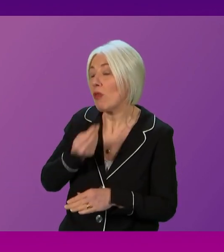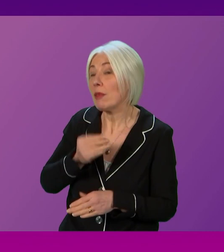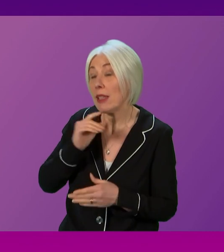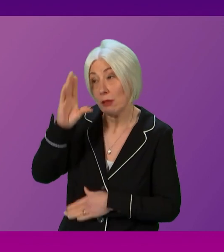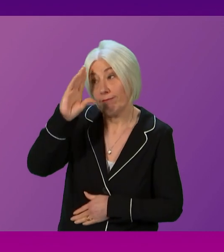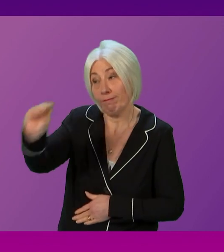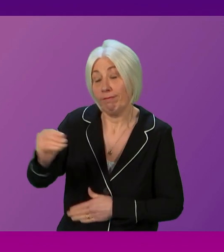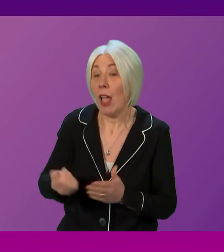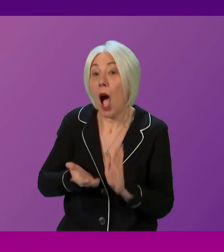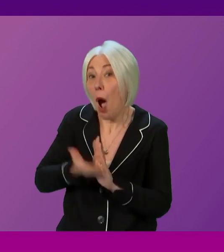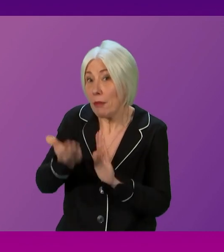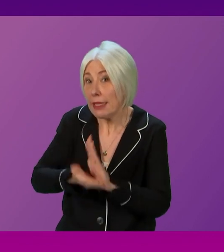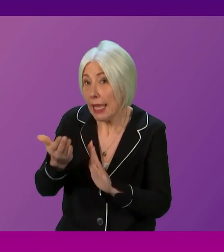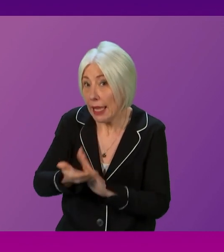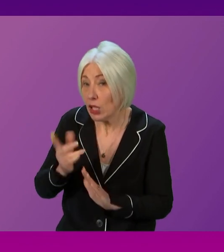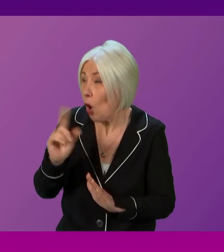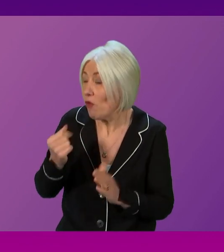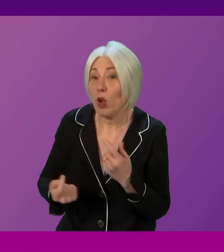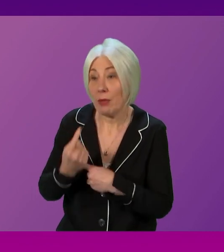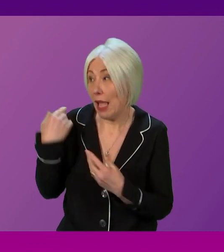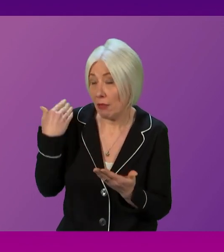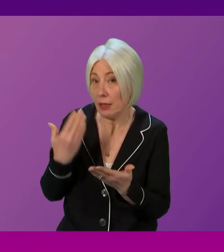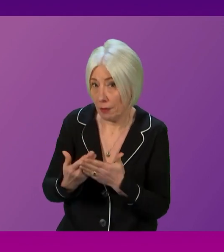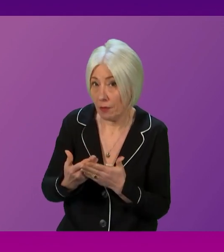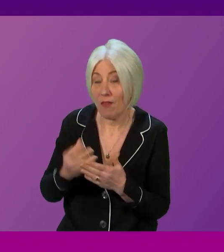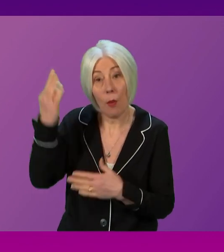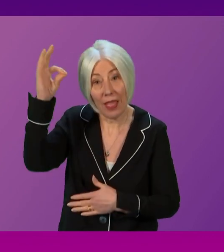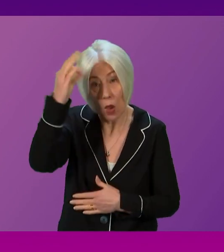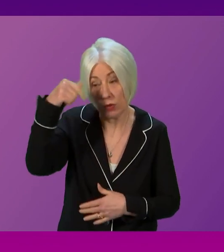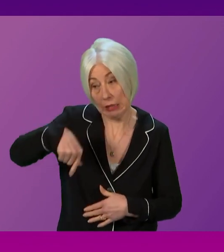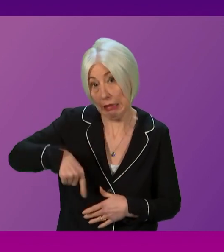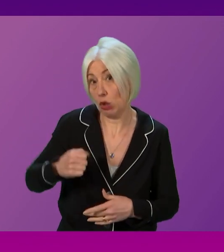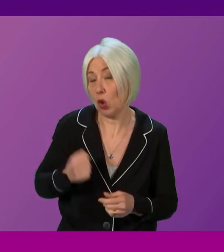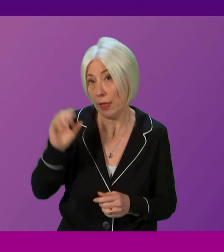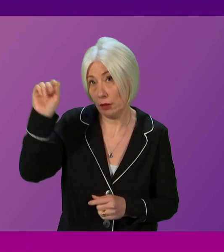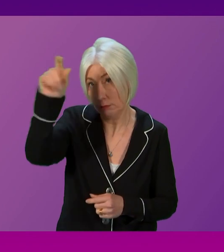update that I can give him on actions that are being taken by councils in Scotland, supported